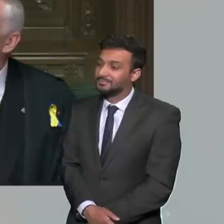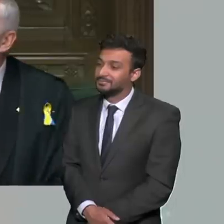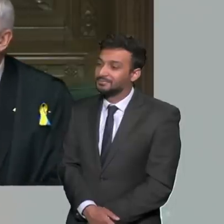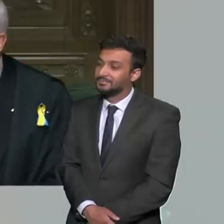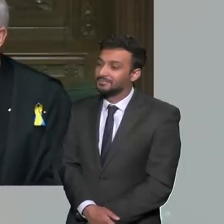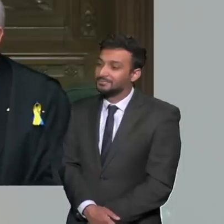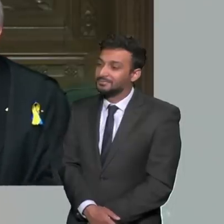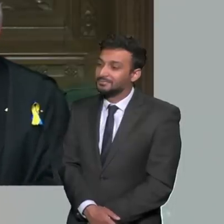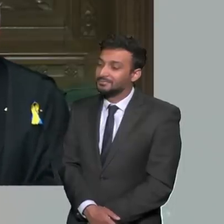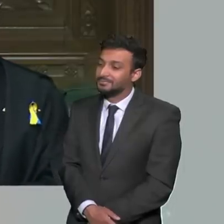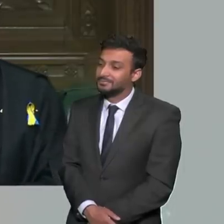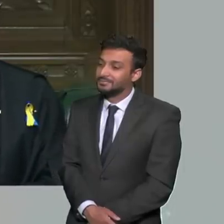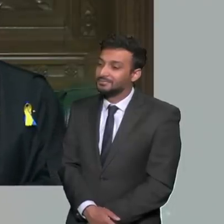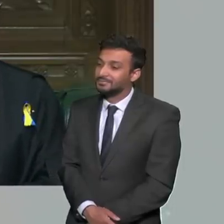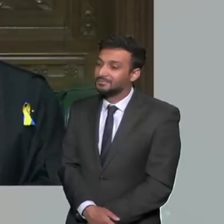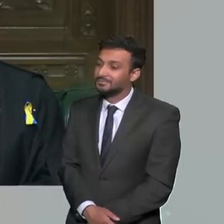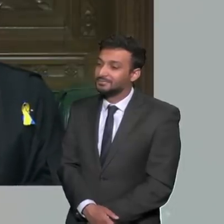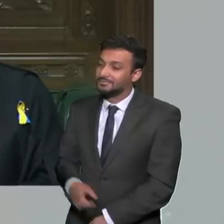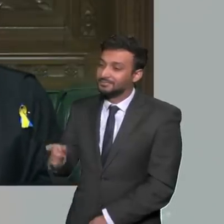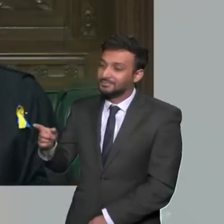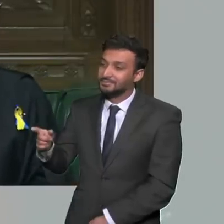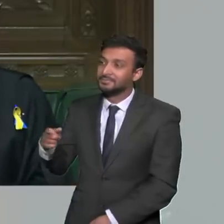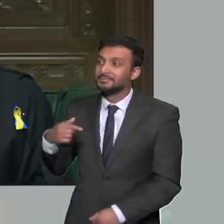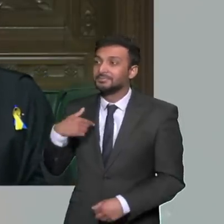Prime Minister, we cannot both be on our feet. I am trying to help you; you have to help me as well.